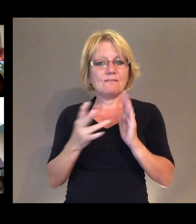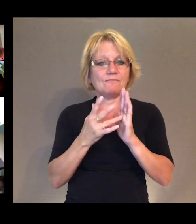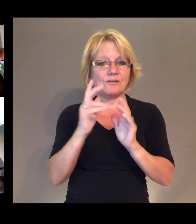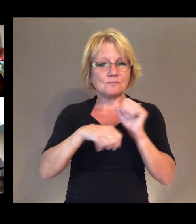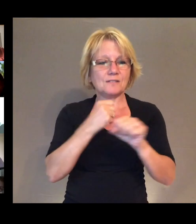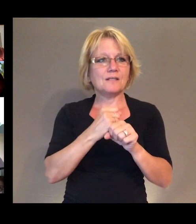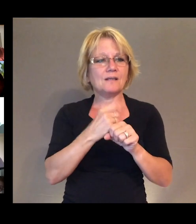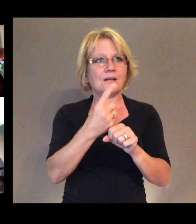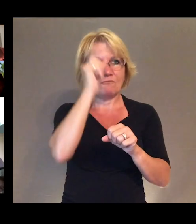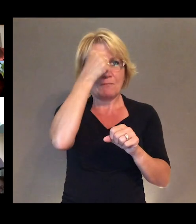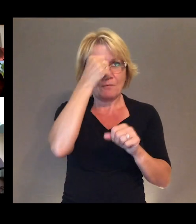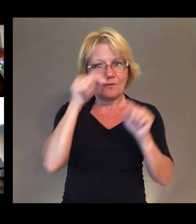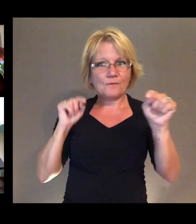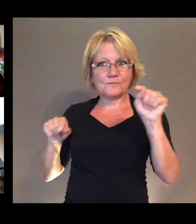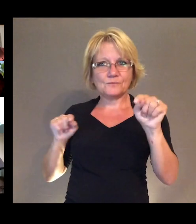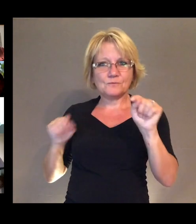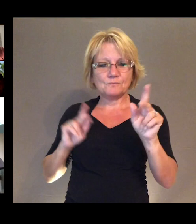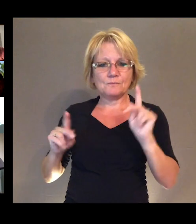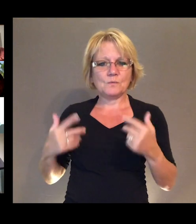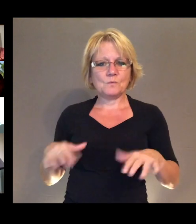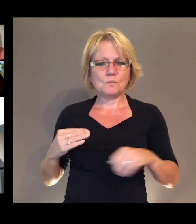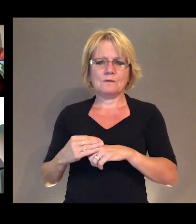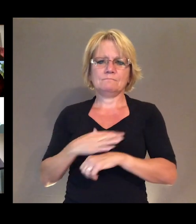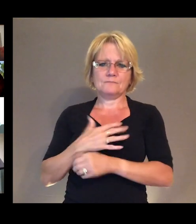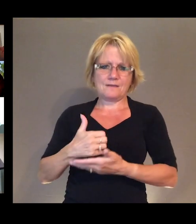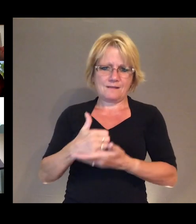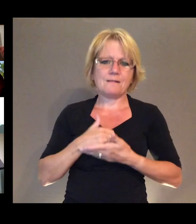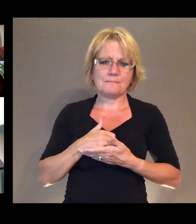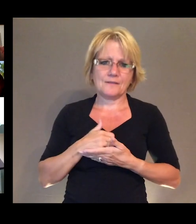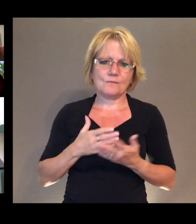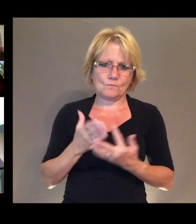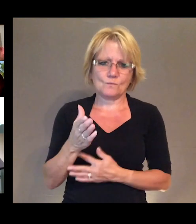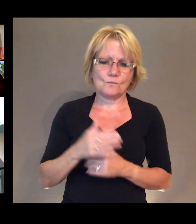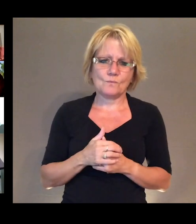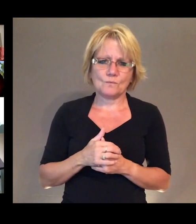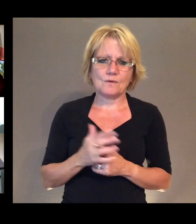that really influenced helping me get through when I felt like it was pretty much done with school.